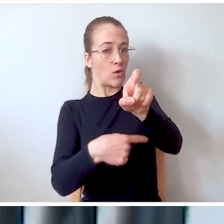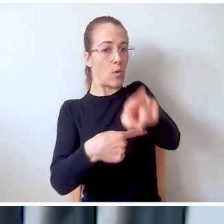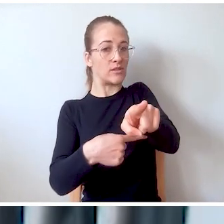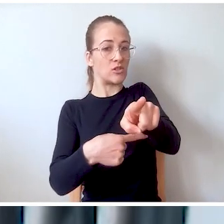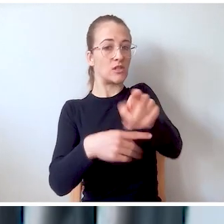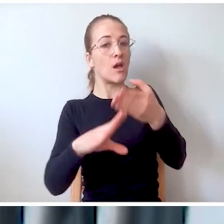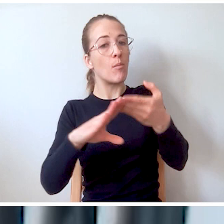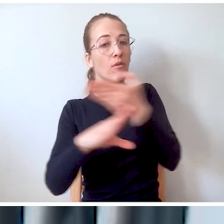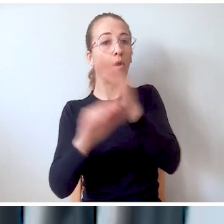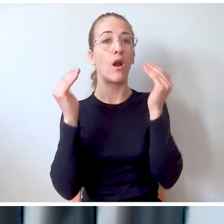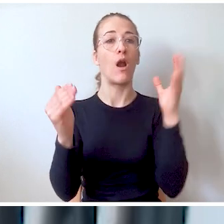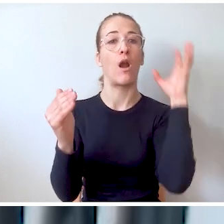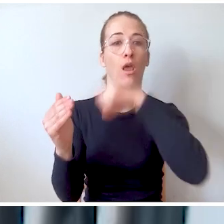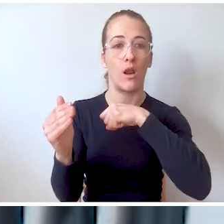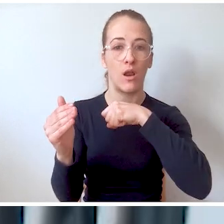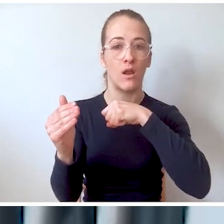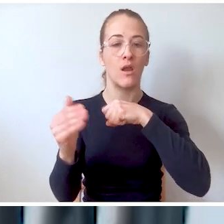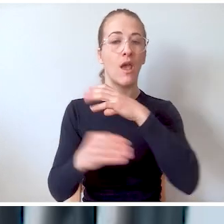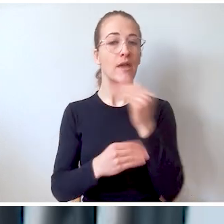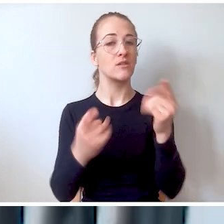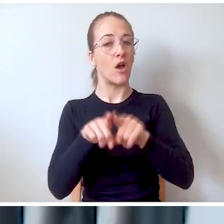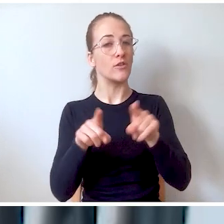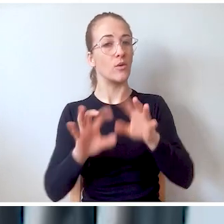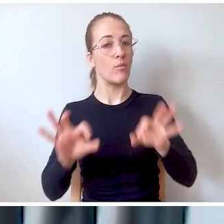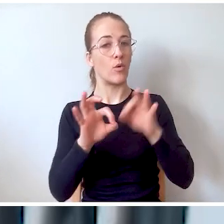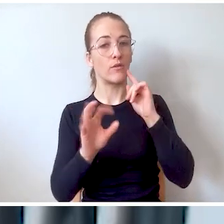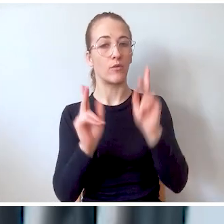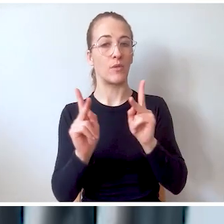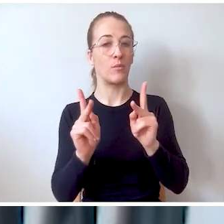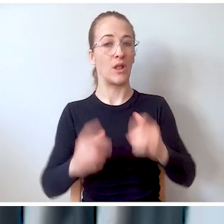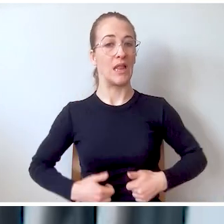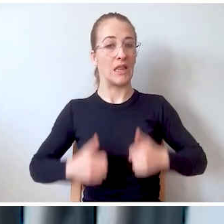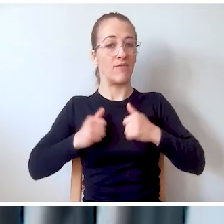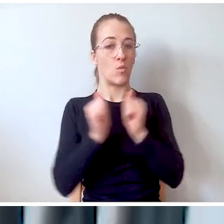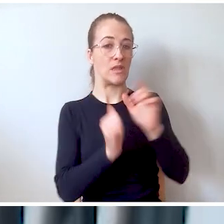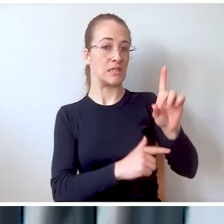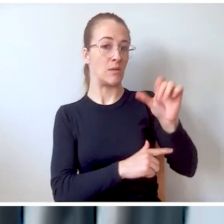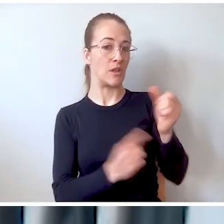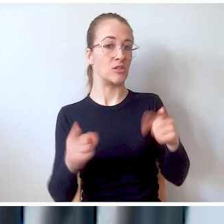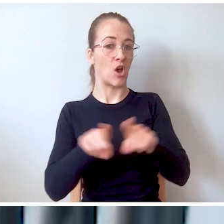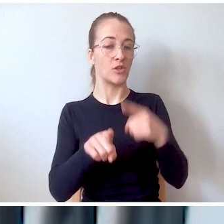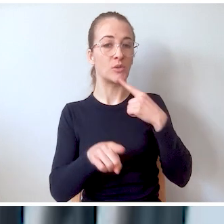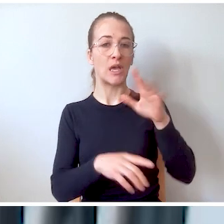before they make assumptions. And it's also important for people who live with disabilities to also say, "Okay, wait a second.